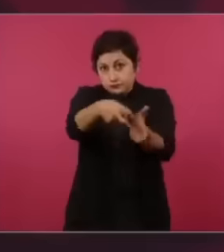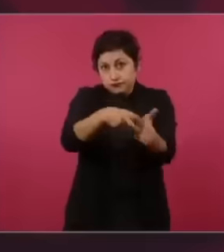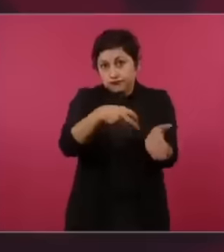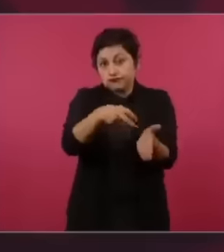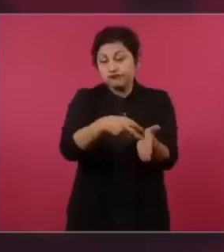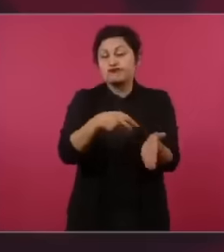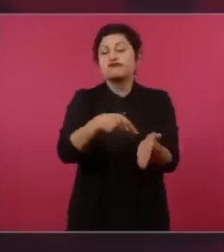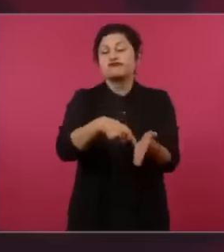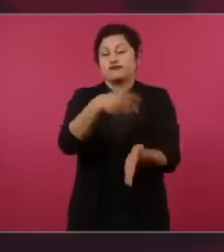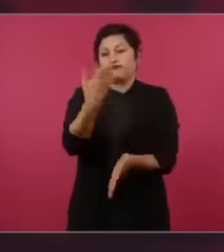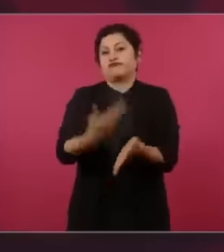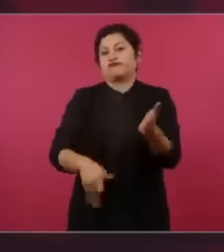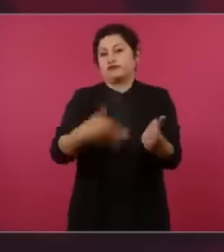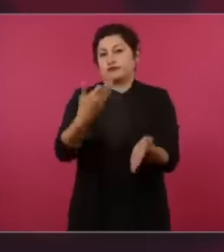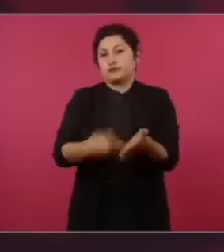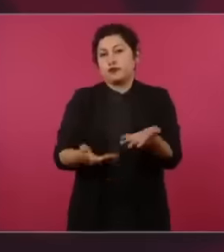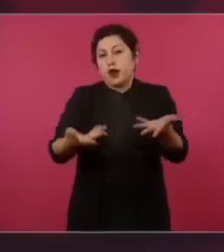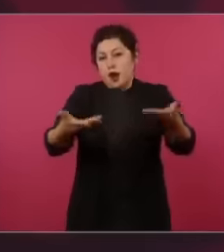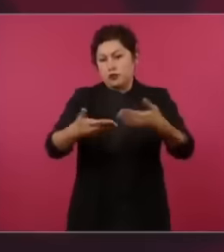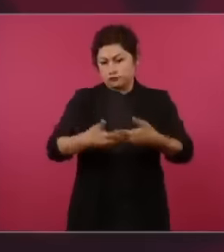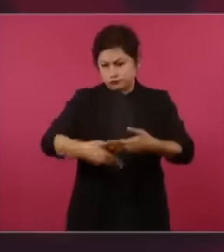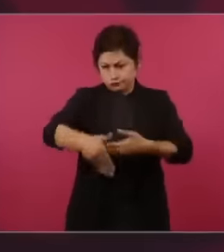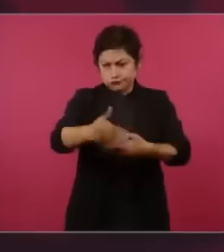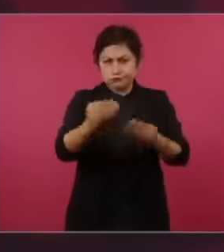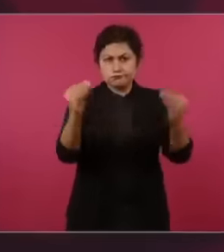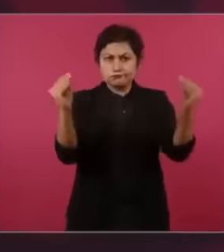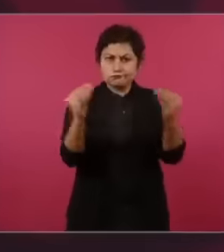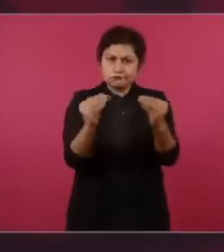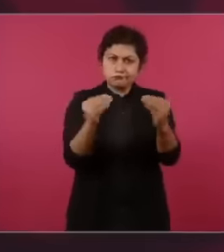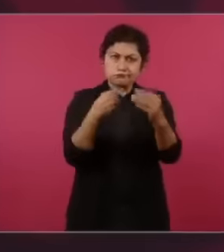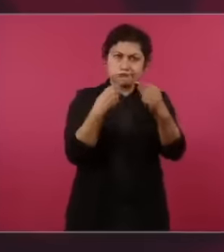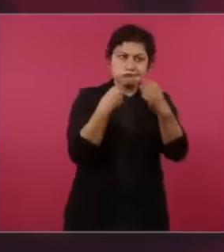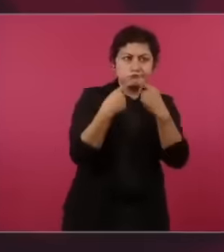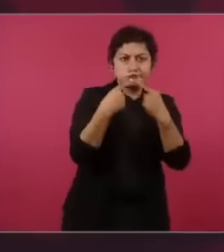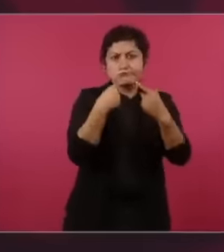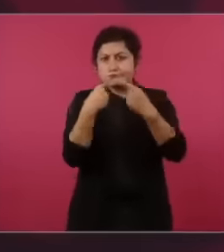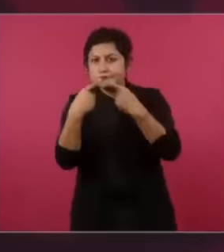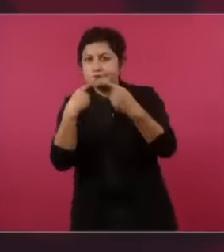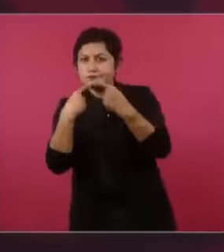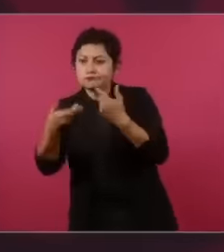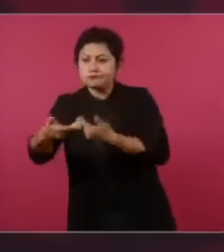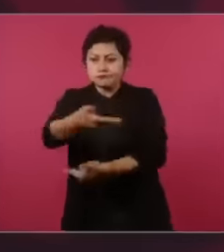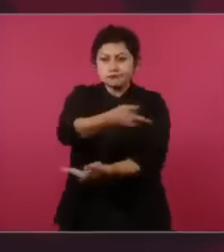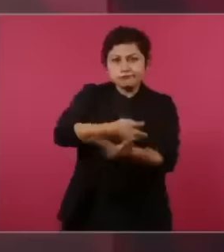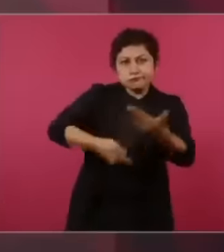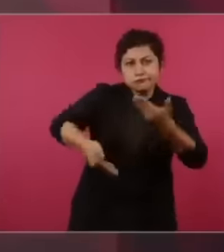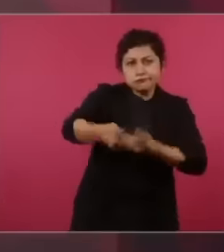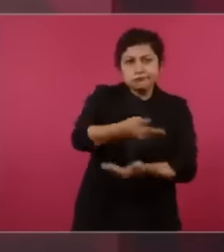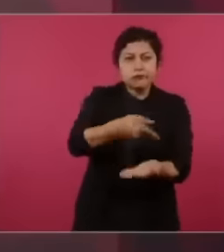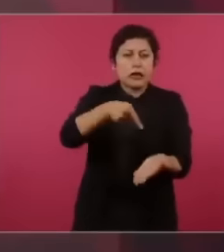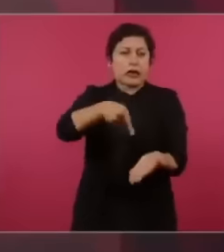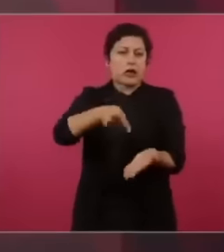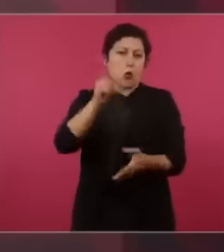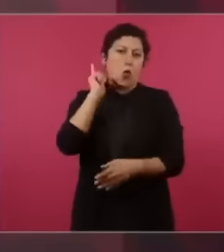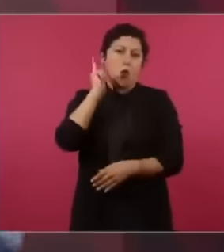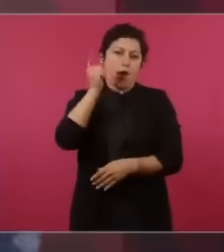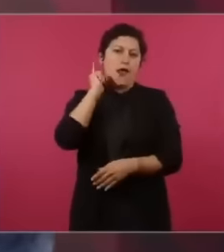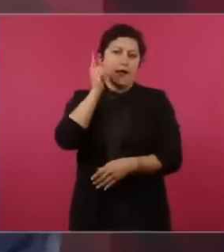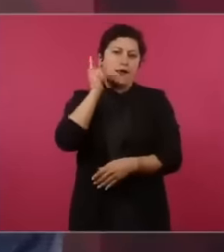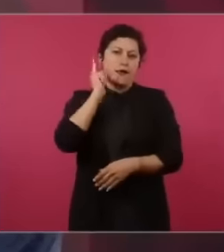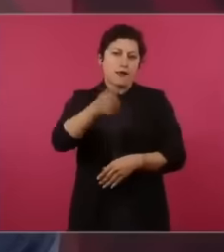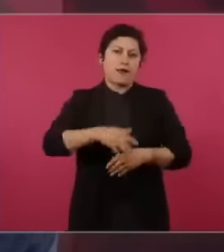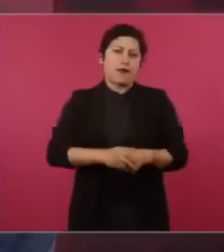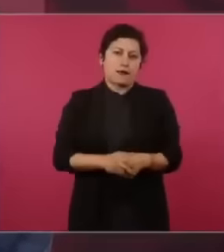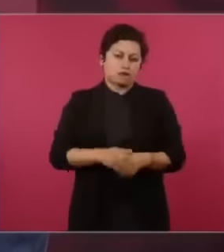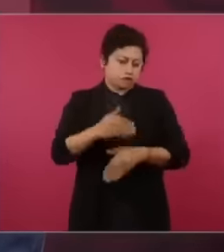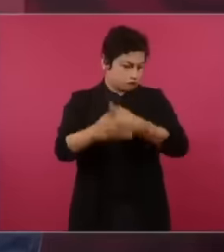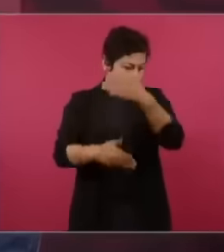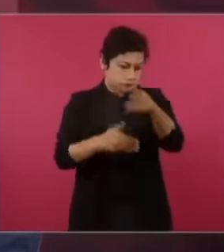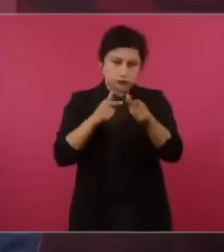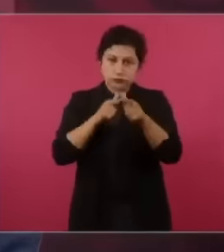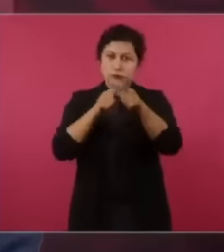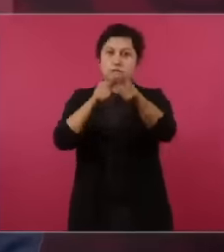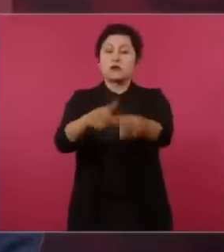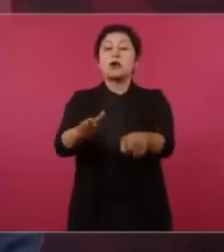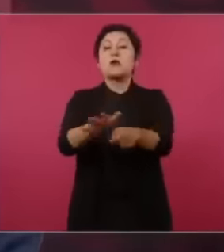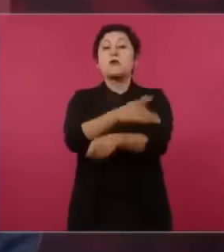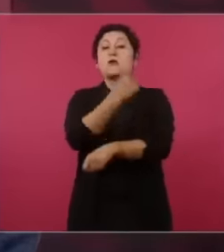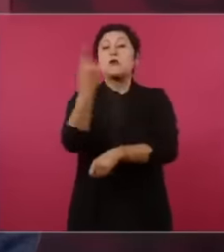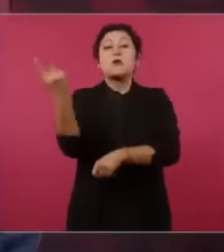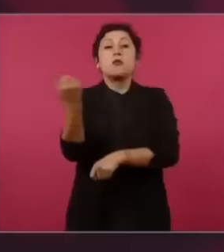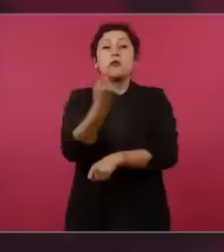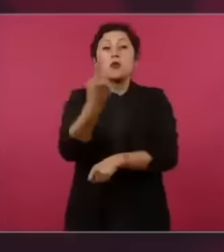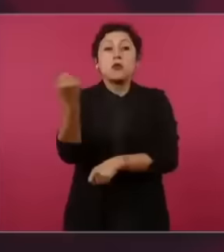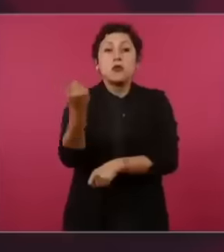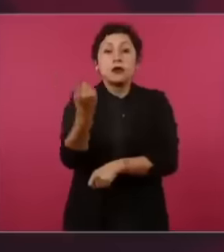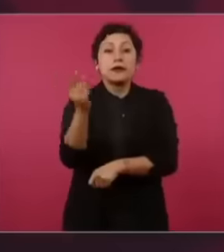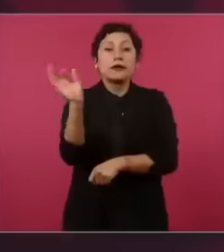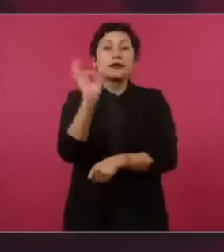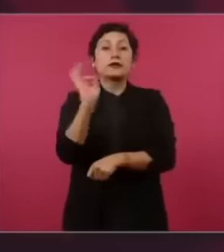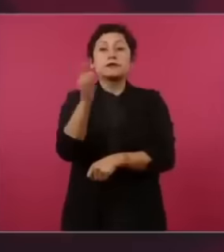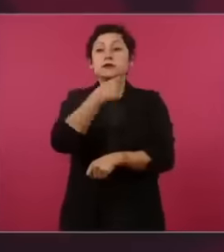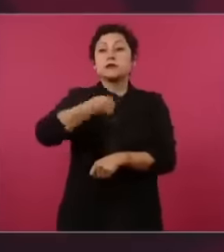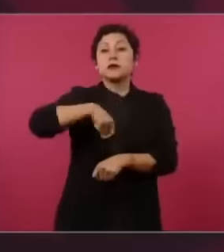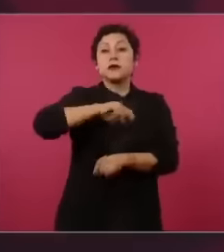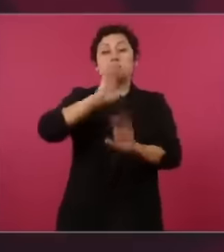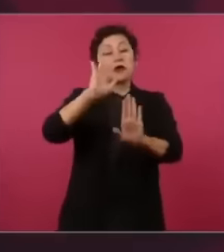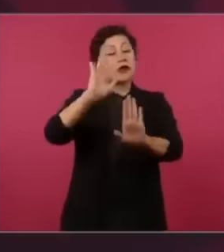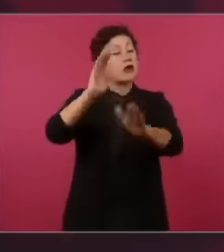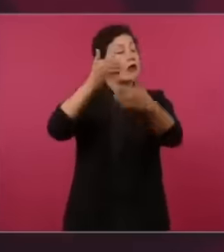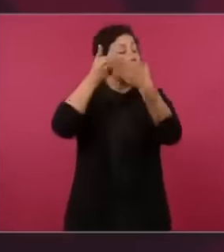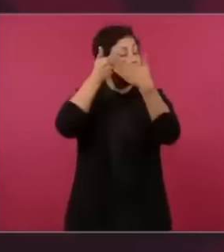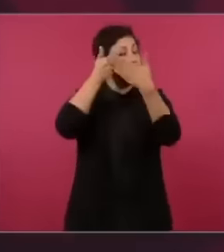will help a lot because If not, then the criminals come in and if they have influence and money